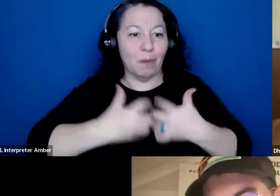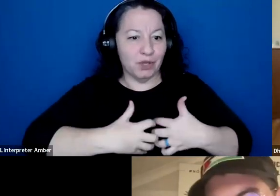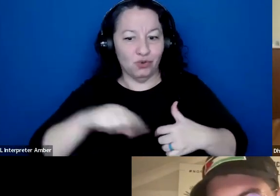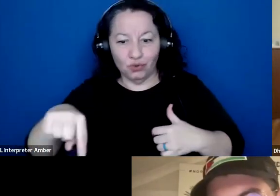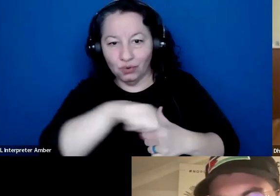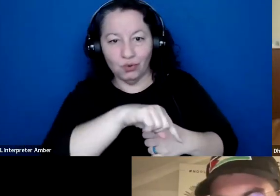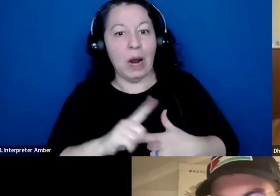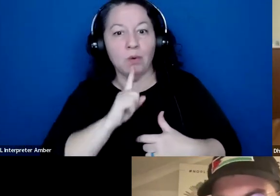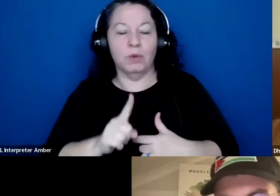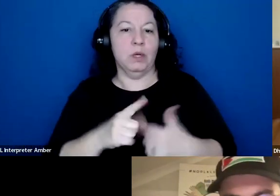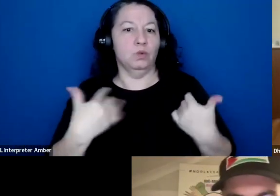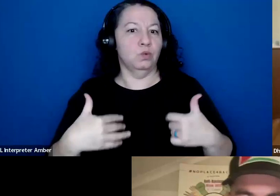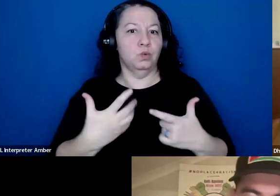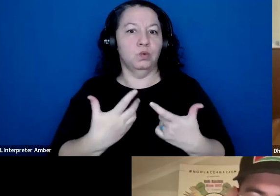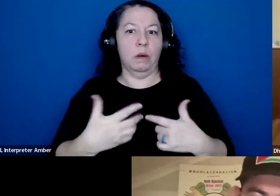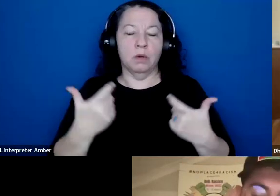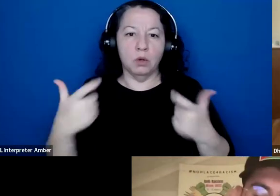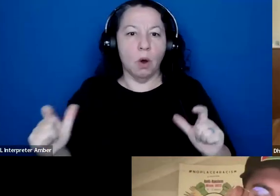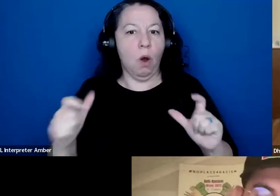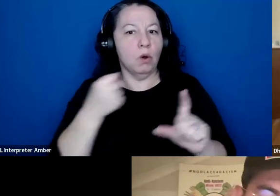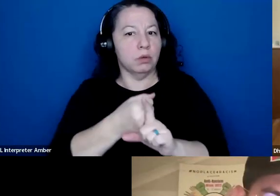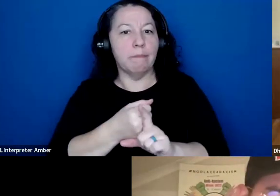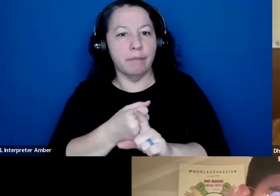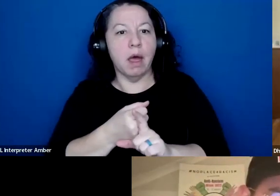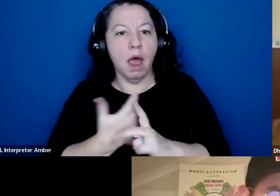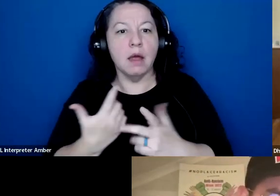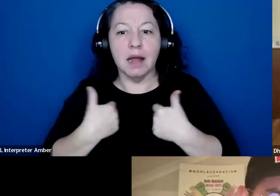And, of course, have this you know, this is a very direct contribution